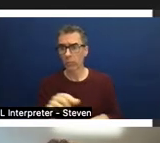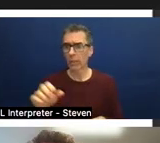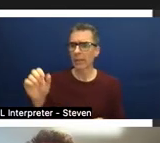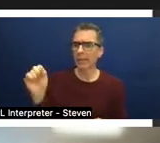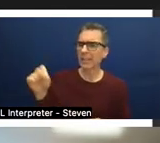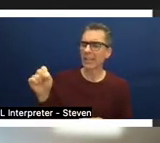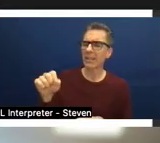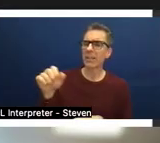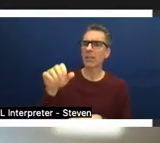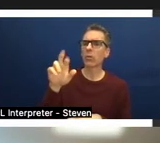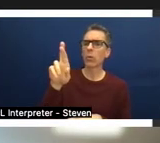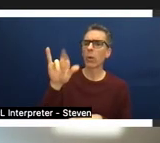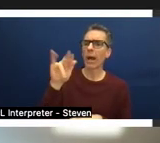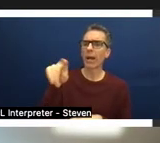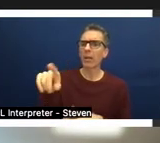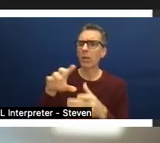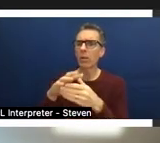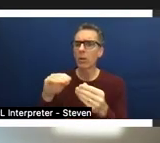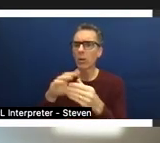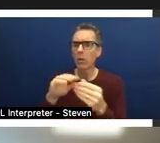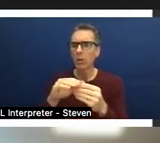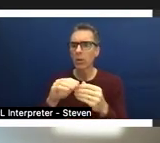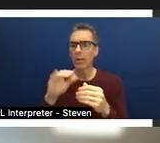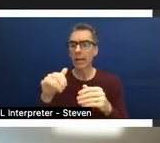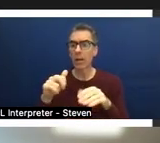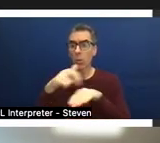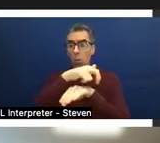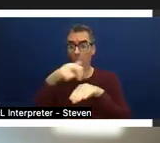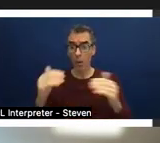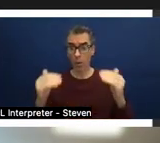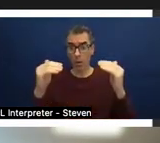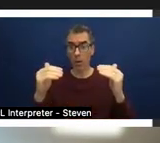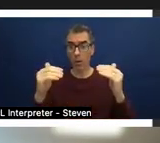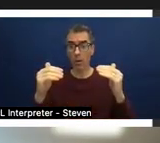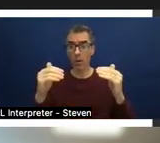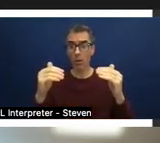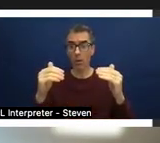you were saying those raised crosswalks would only be considered as crosswalks across 14th